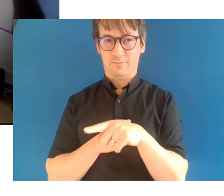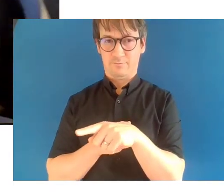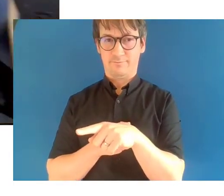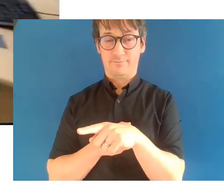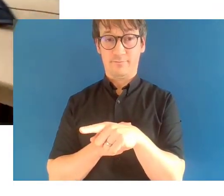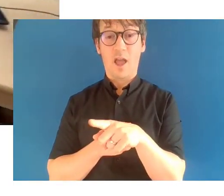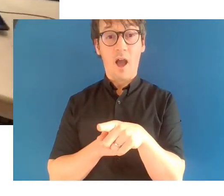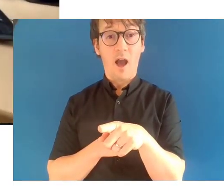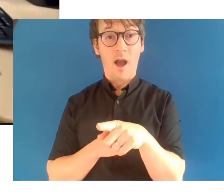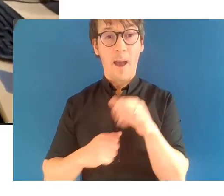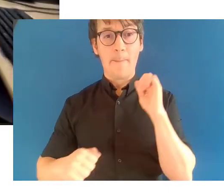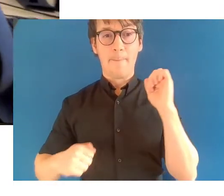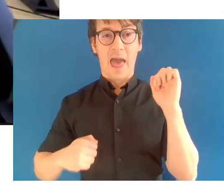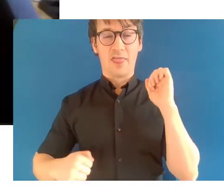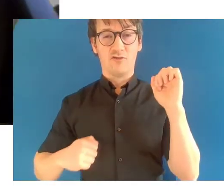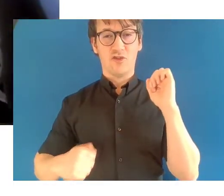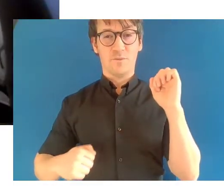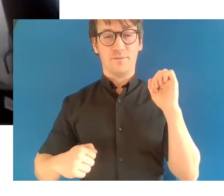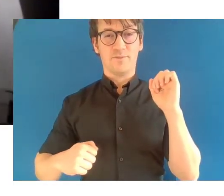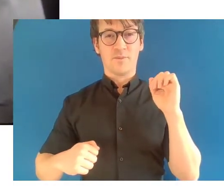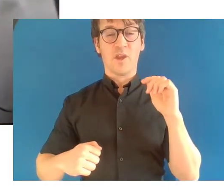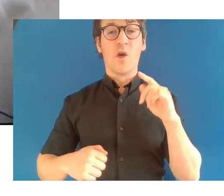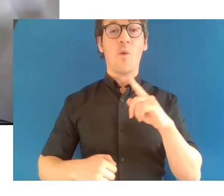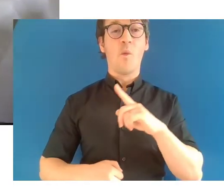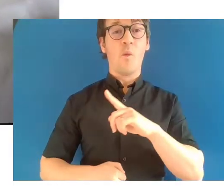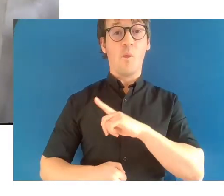There’s a bathroom.